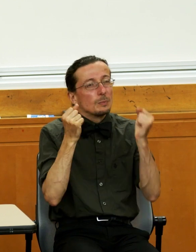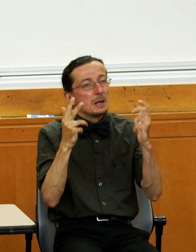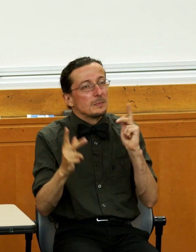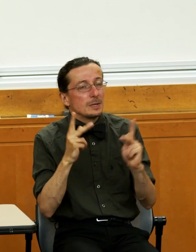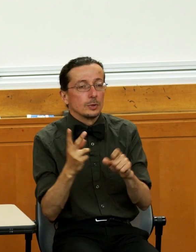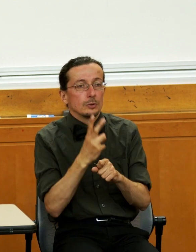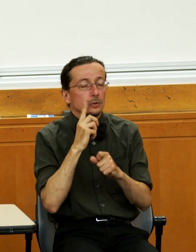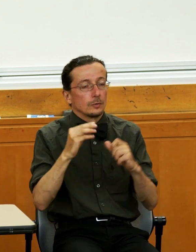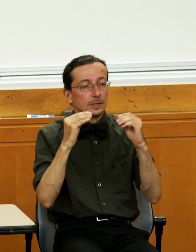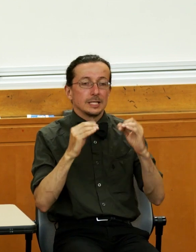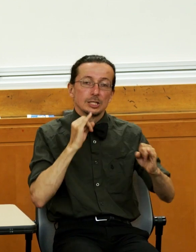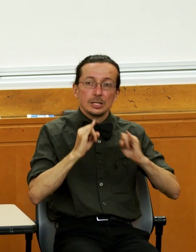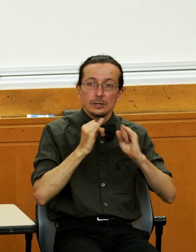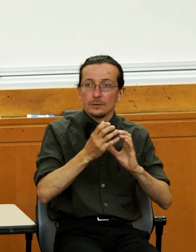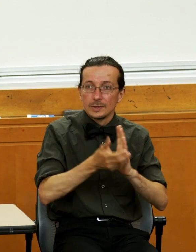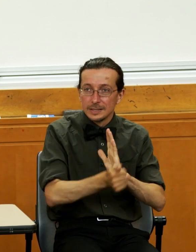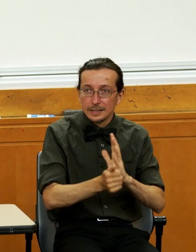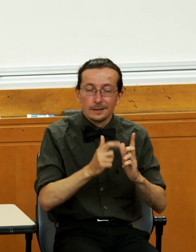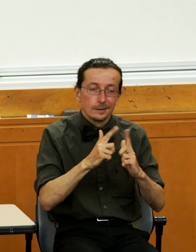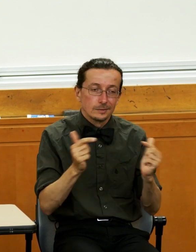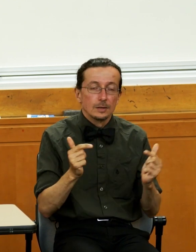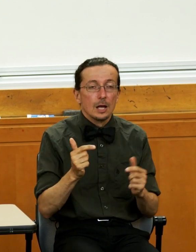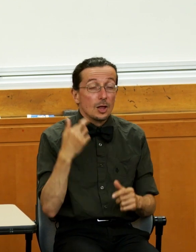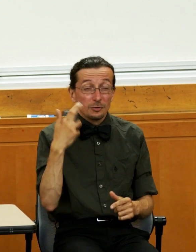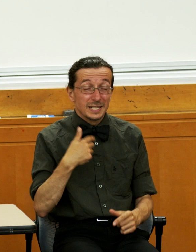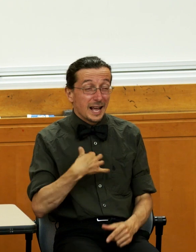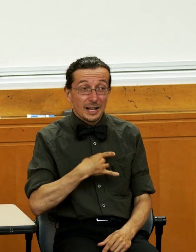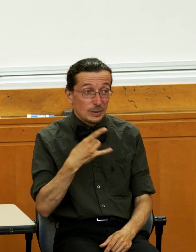interviewing skills and things like that. And the reason I don't like them, a couple reasons,